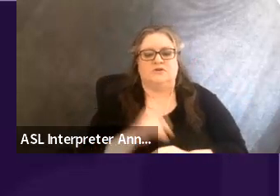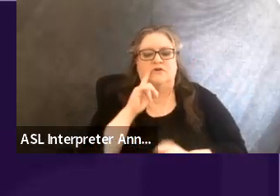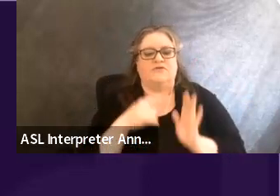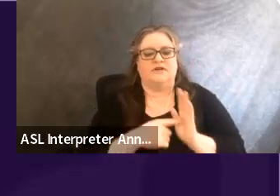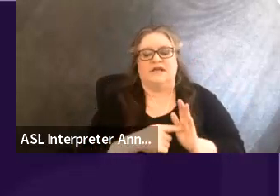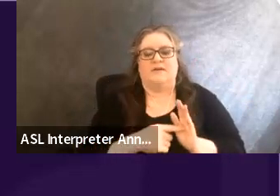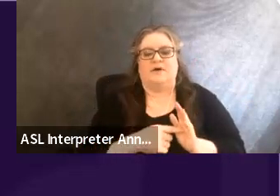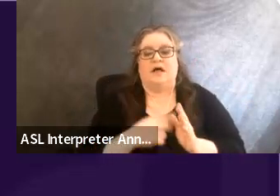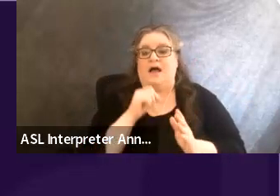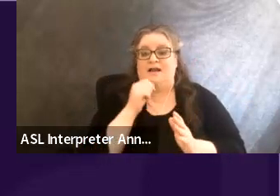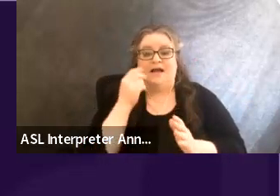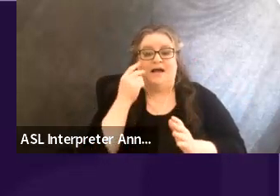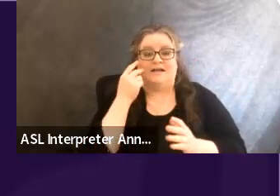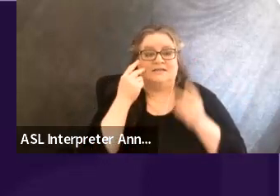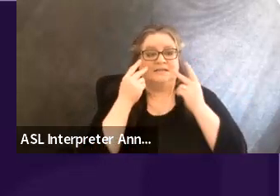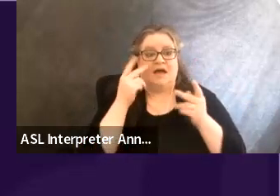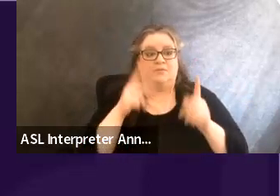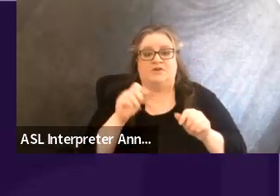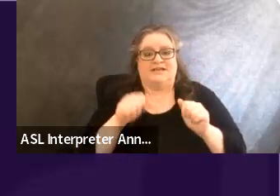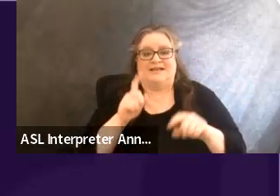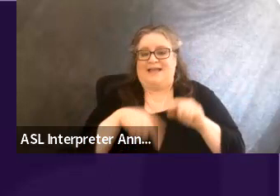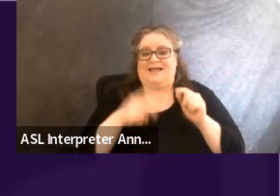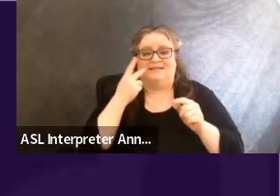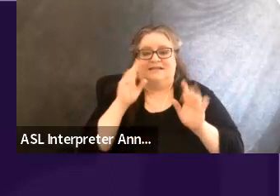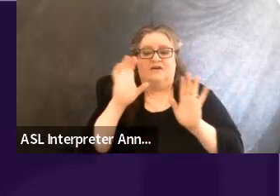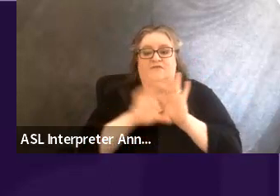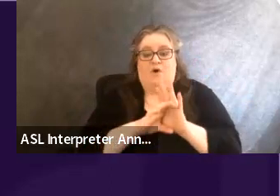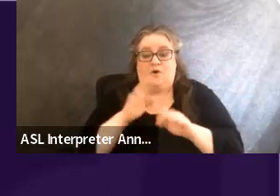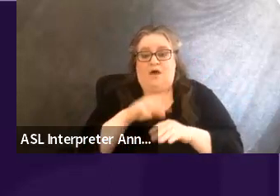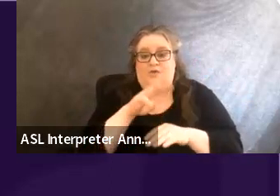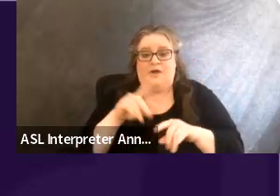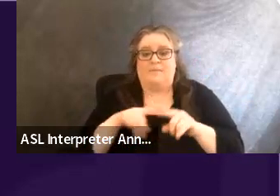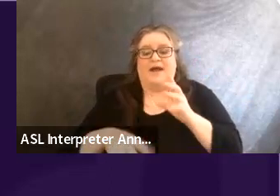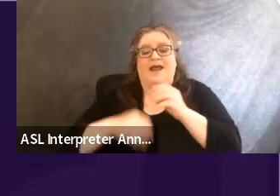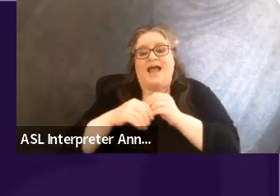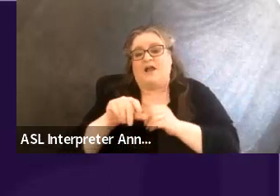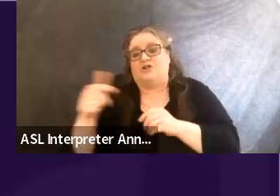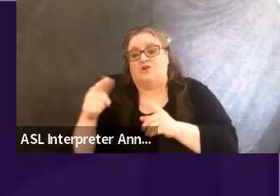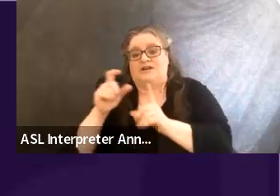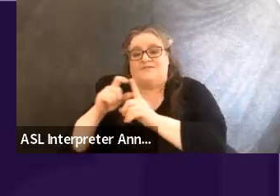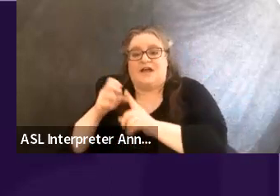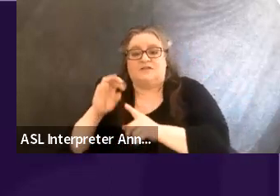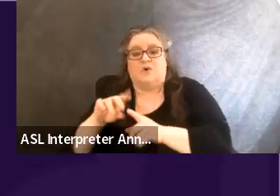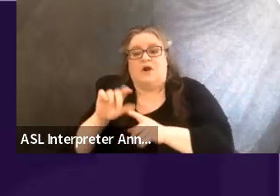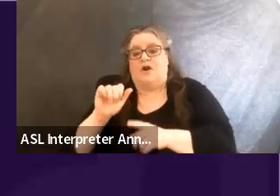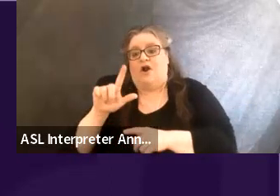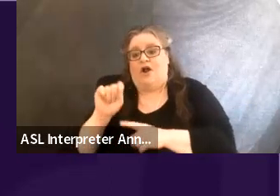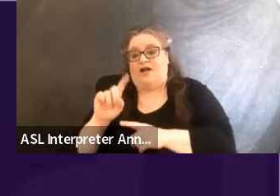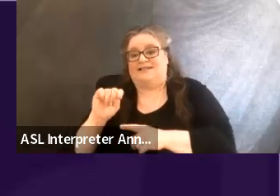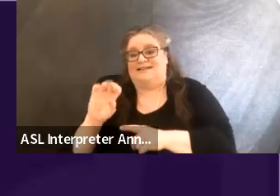is not able to see a photo on your website, but by adding an alternative text or Alt Text you allow them to sense